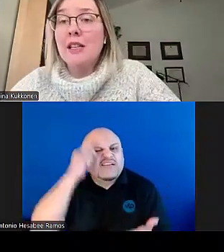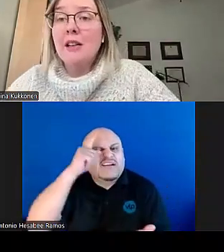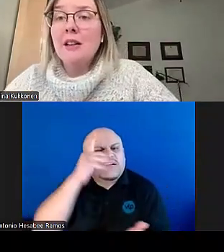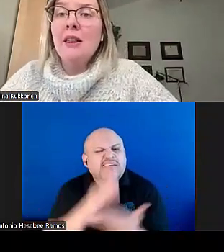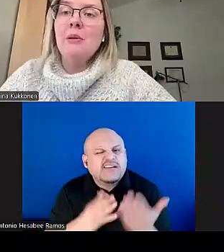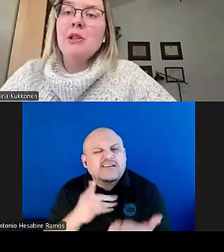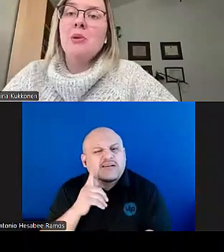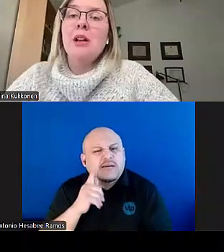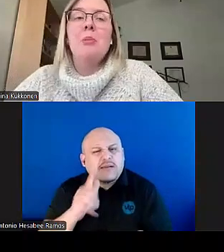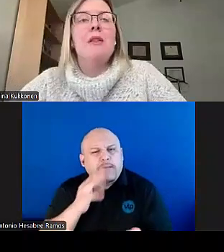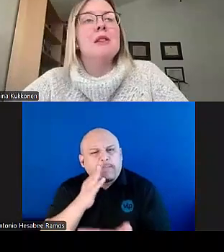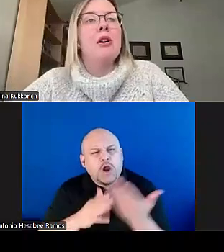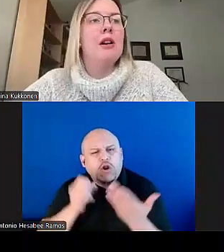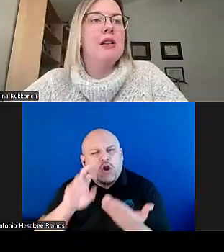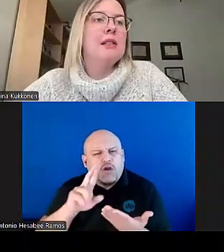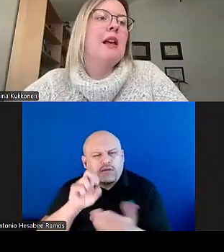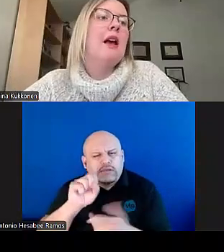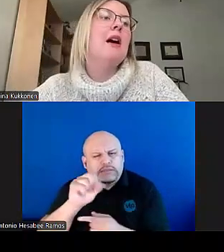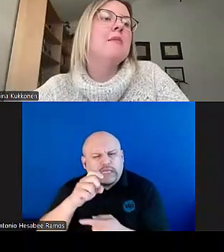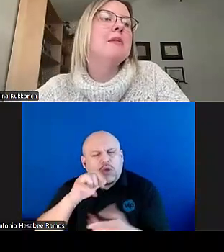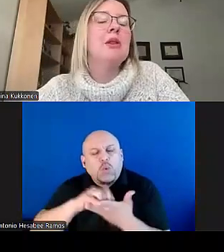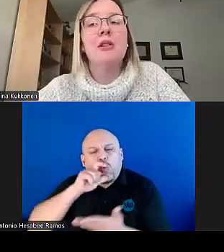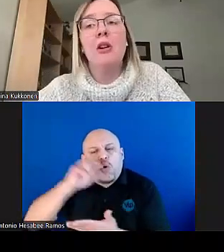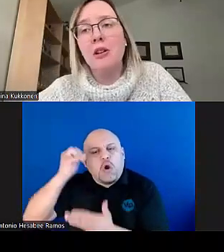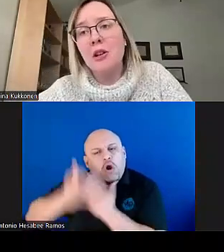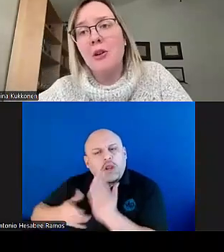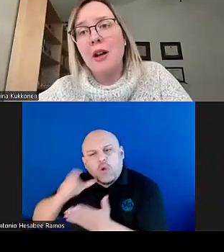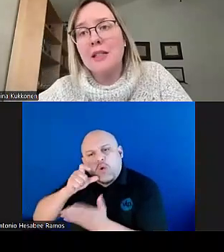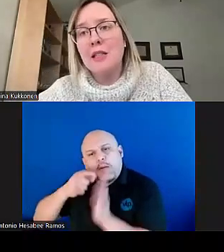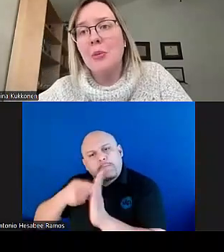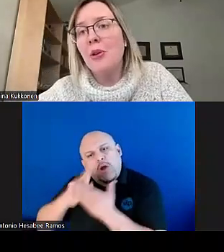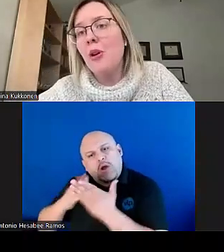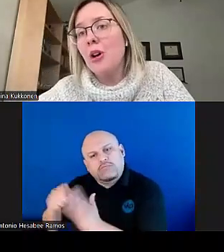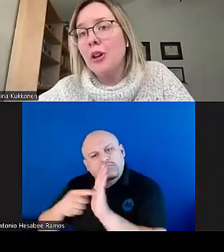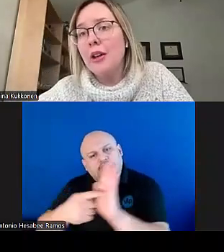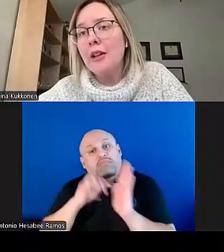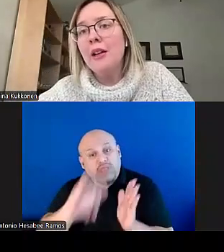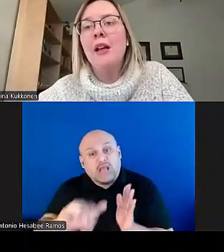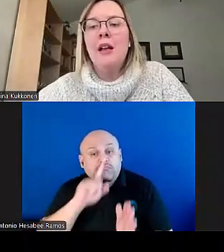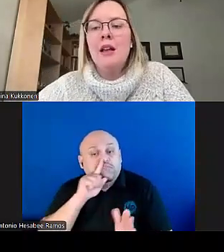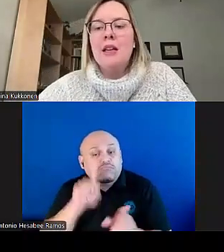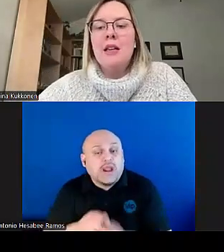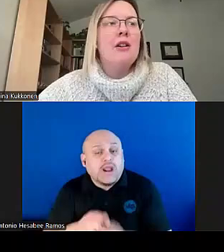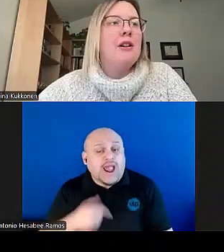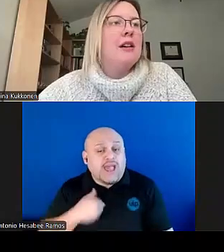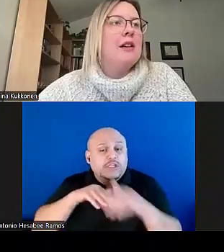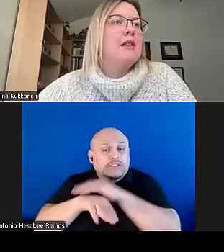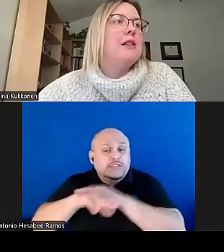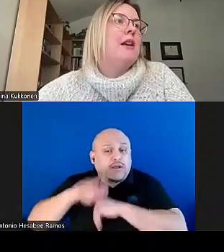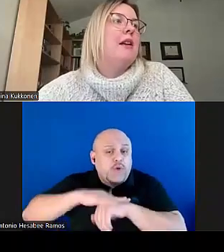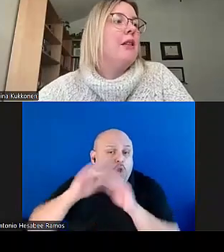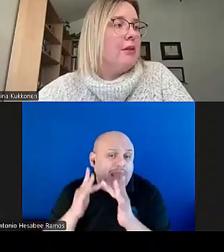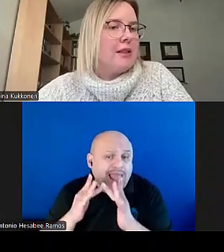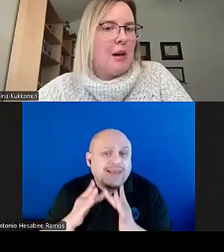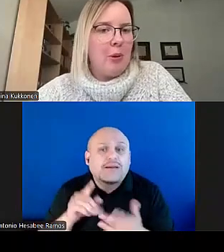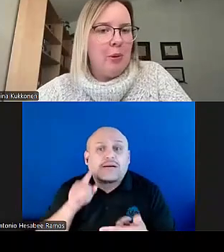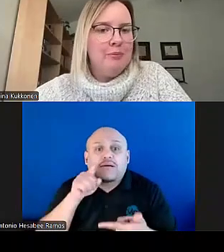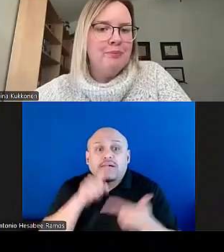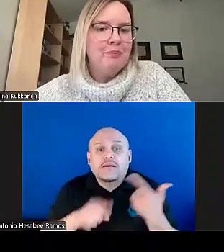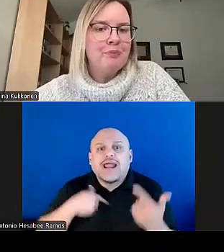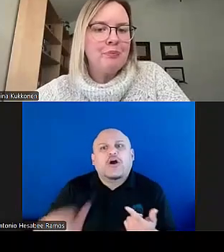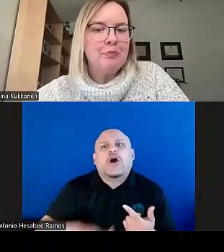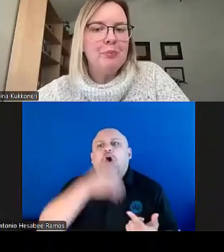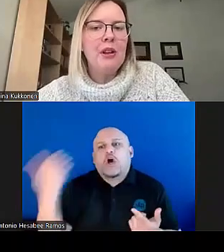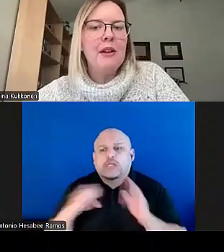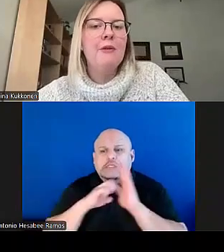zine that was created by this artist. So these are also accessible online. Here is another example